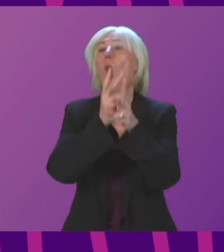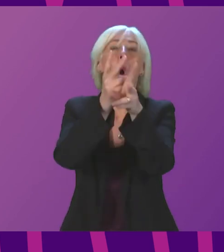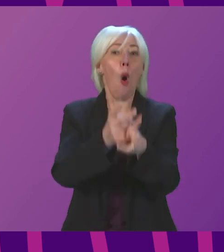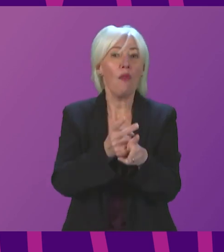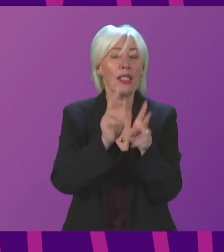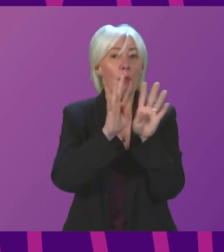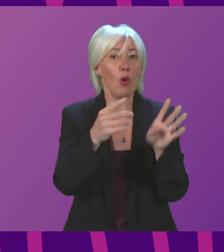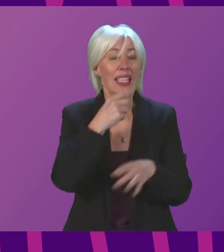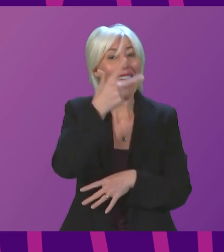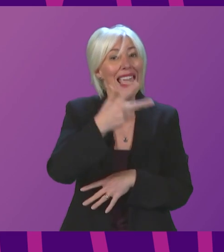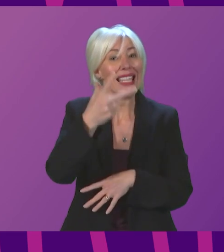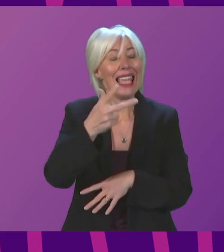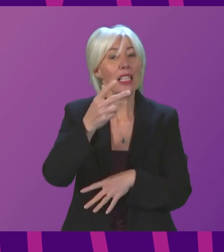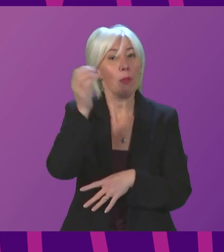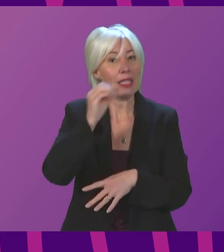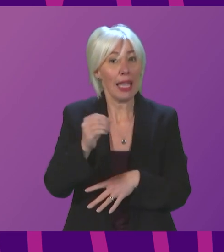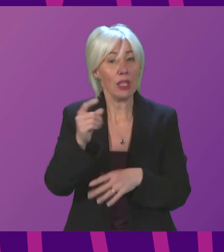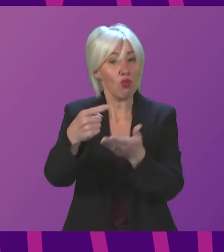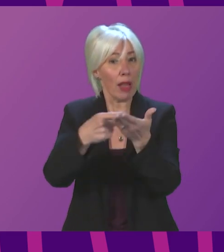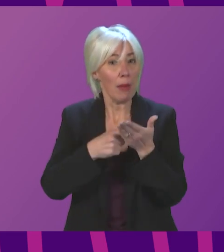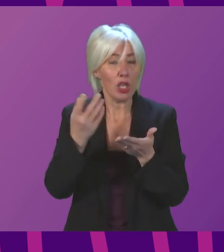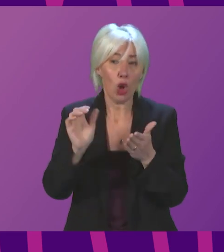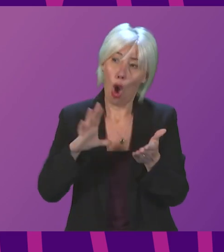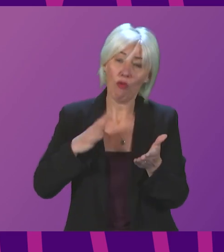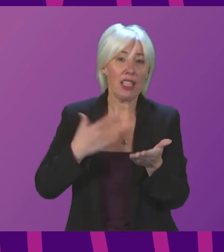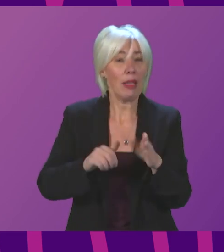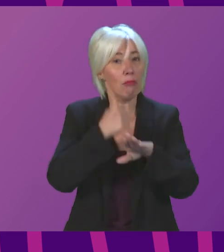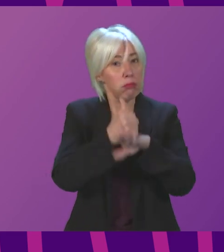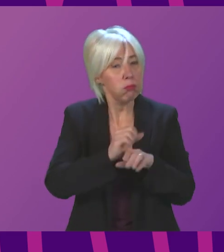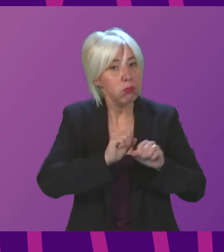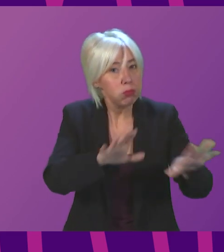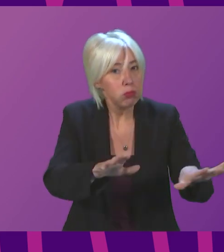oversight board’s recommendations have already been implemented, and a process of scrutiny